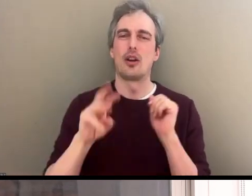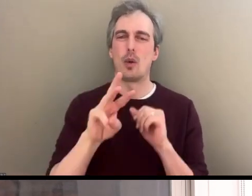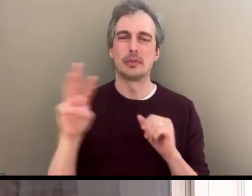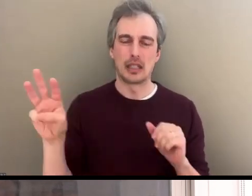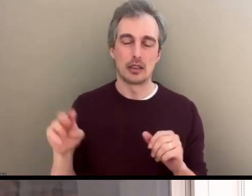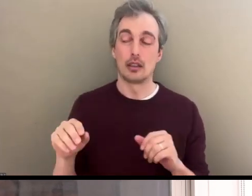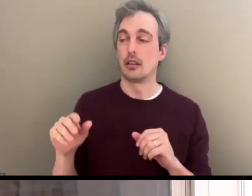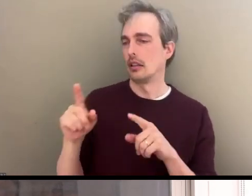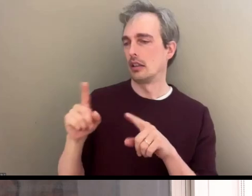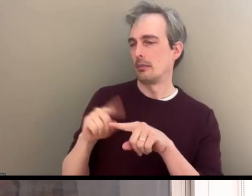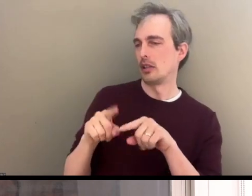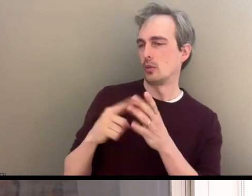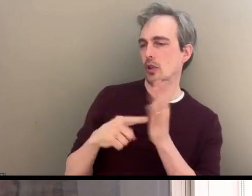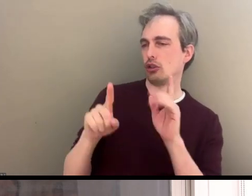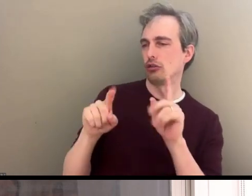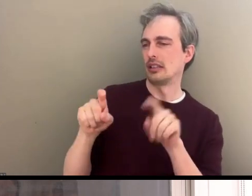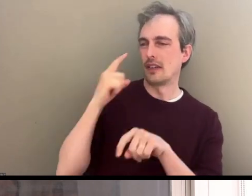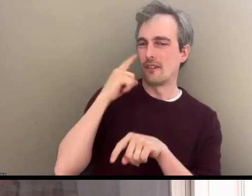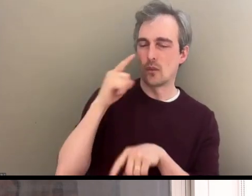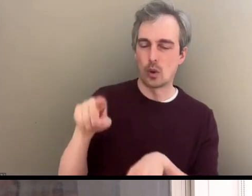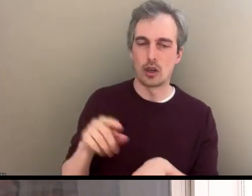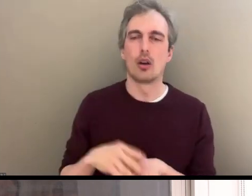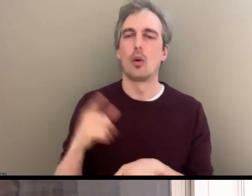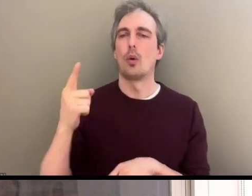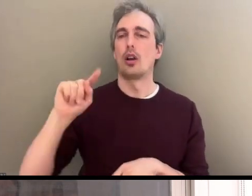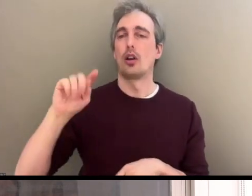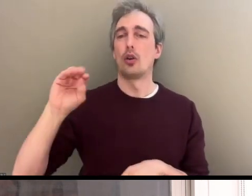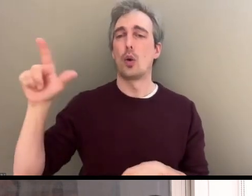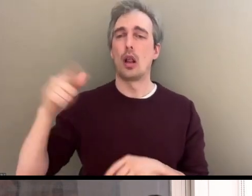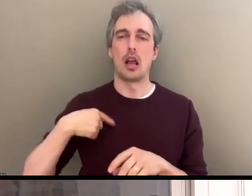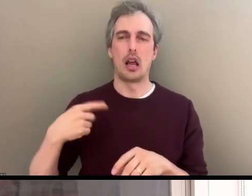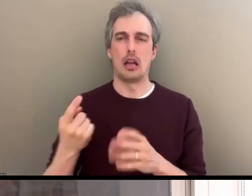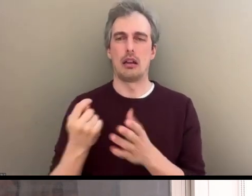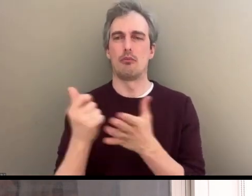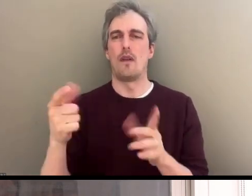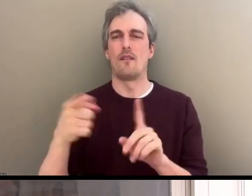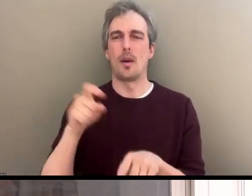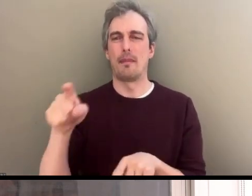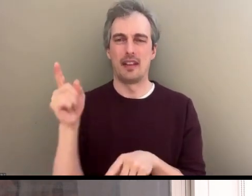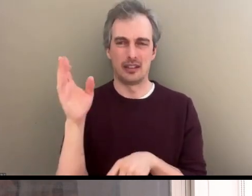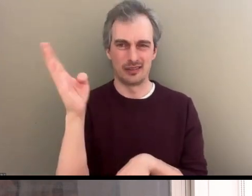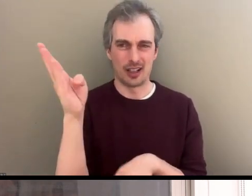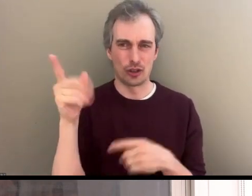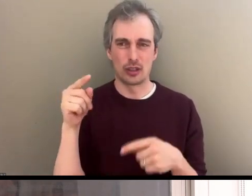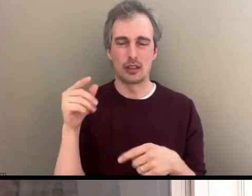So one tool I did cut out of this talk was a Mac-based tool specifically